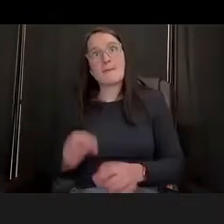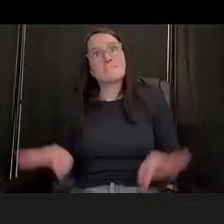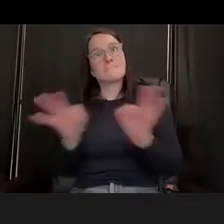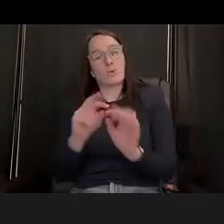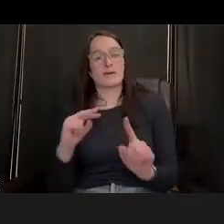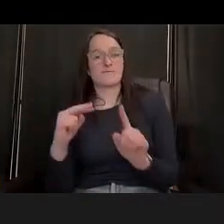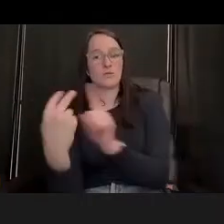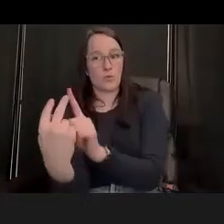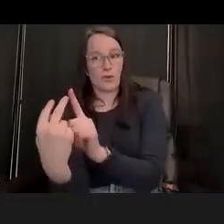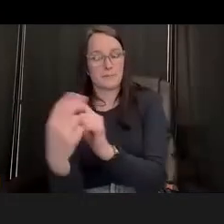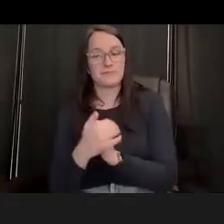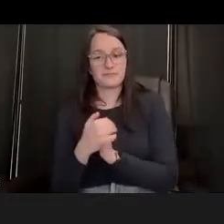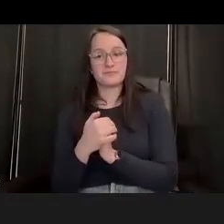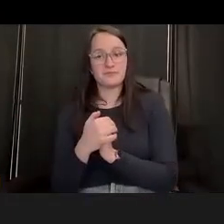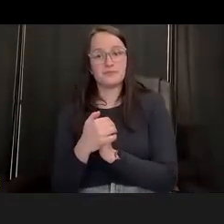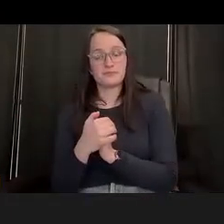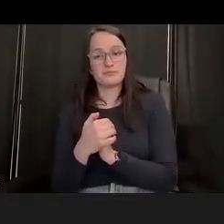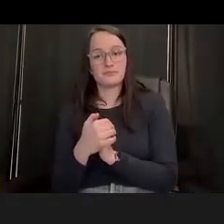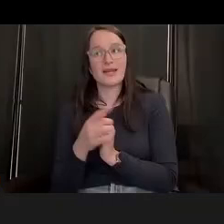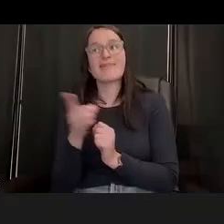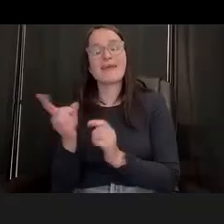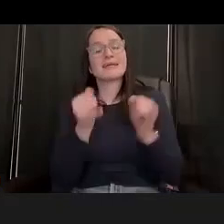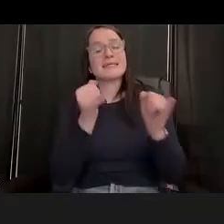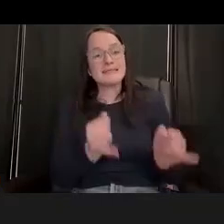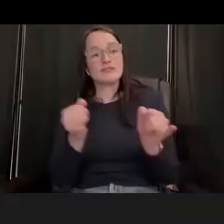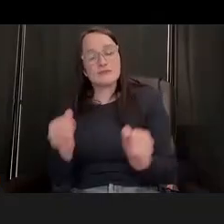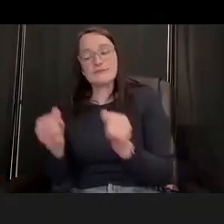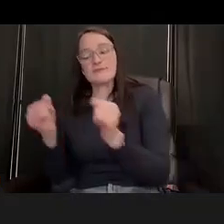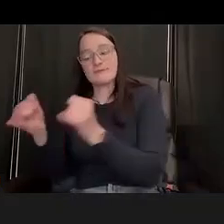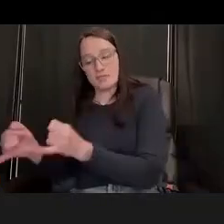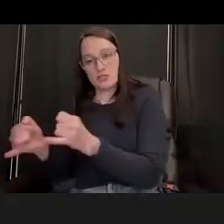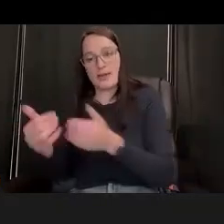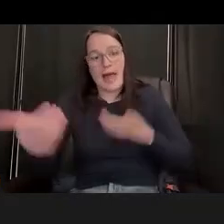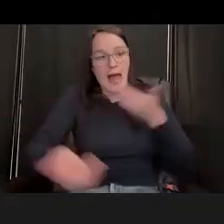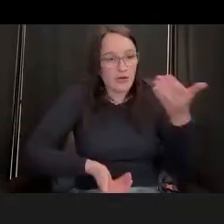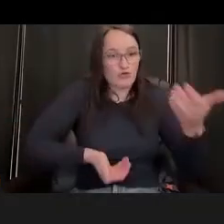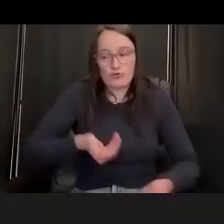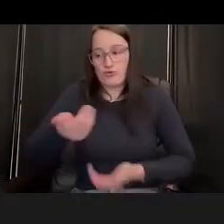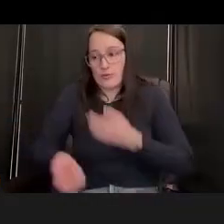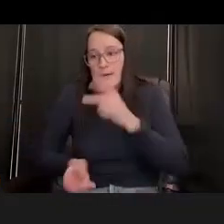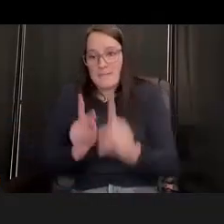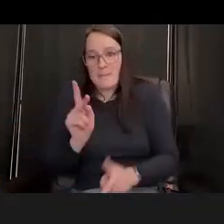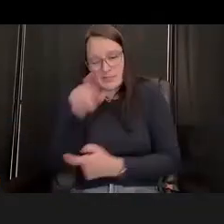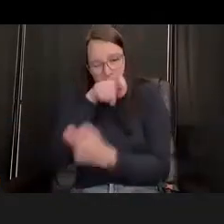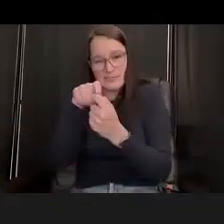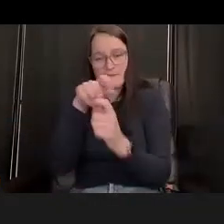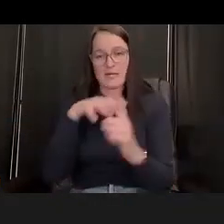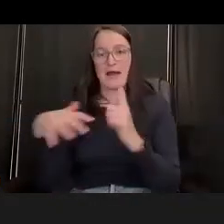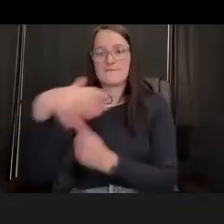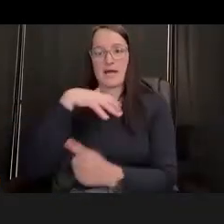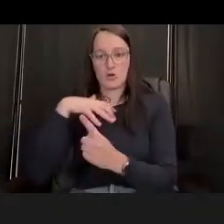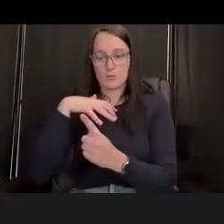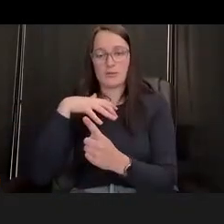by one with hiring into various different kinds of environments within the Microsoft campus so that